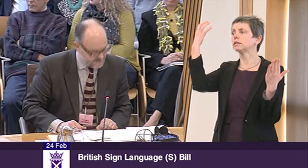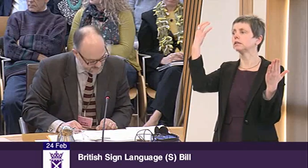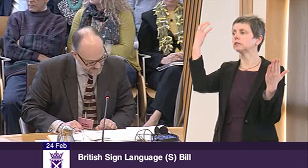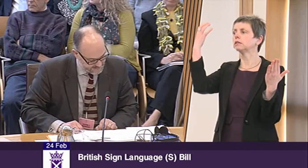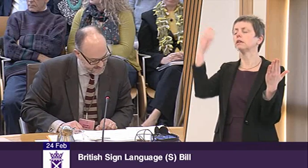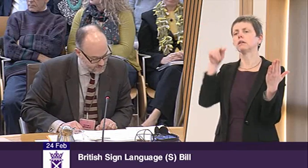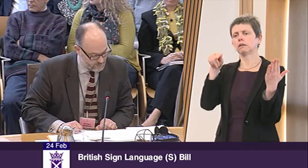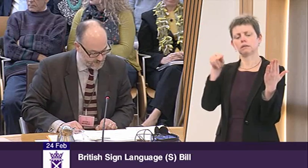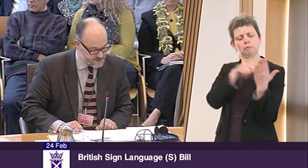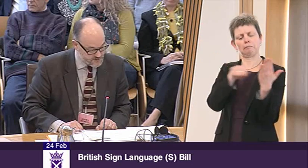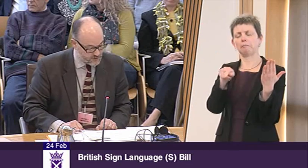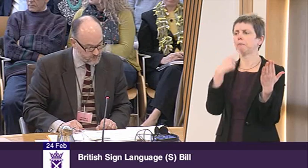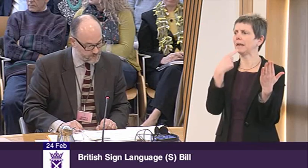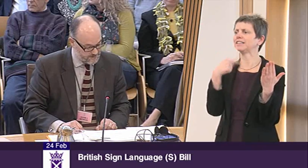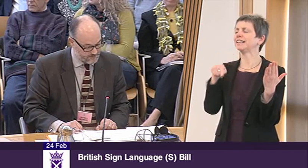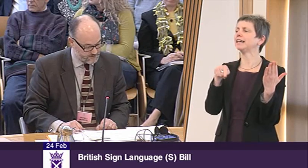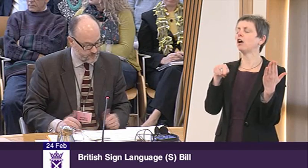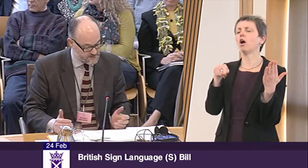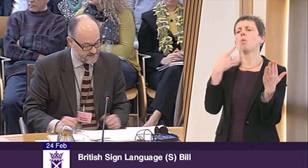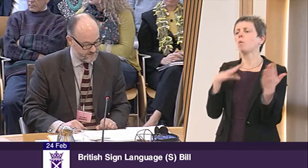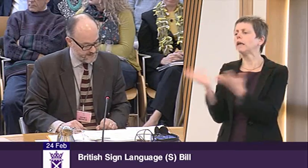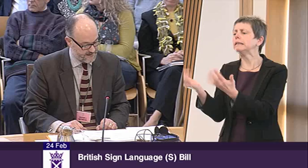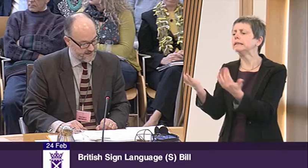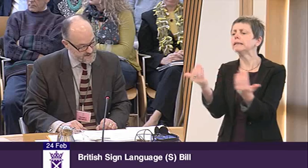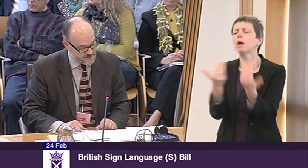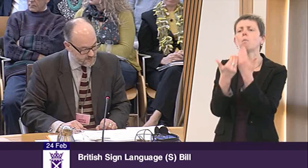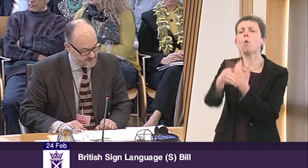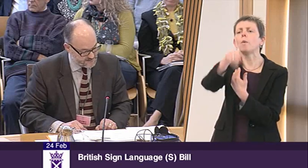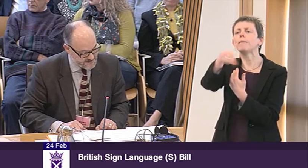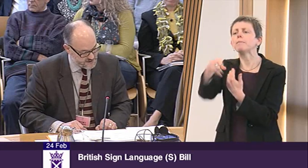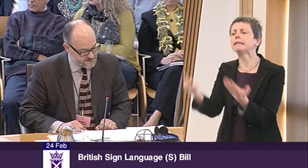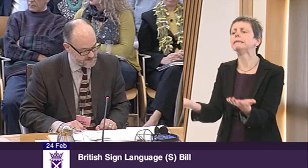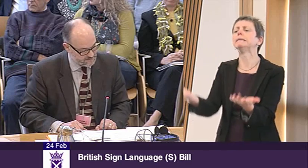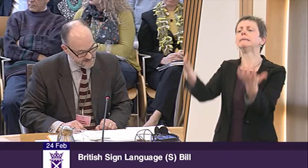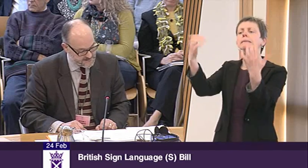“We want to draw more people more deeply into the way that the decisions that matter